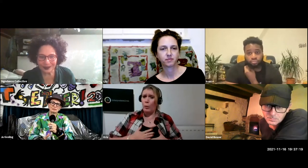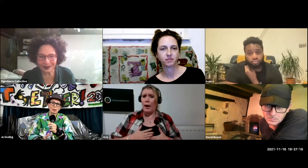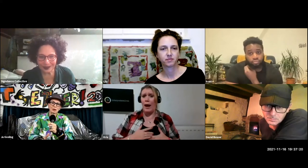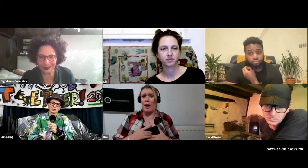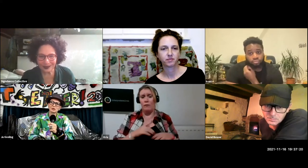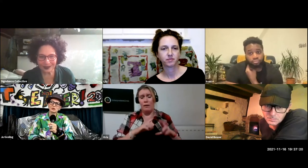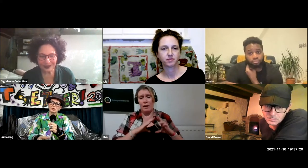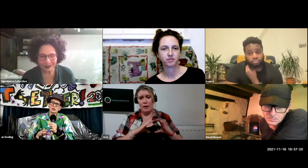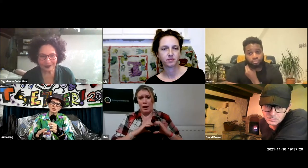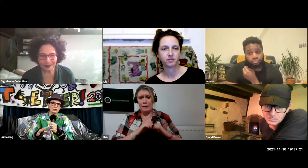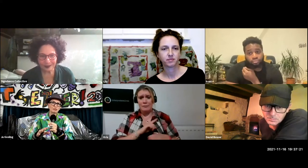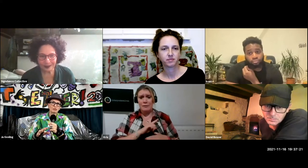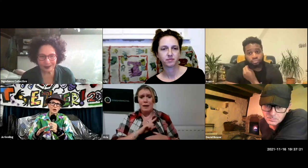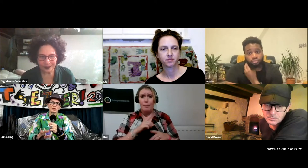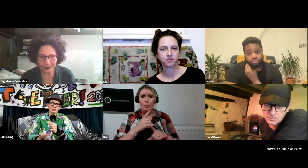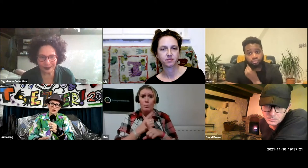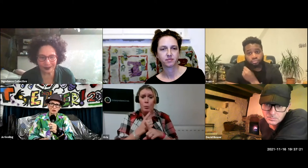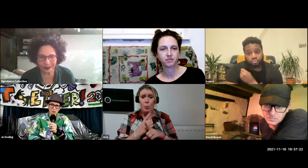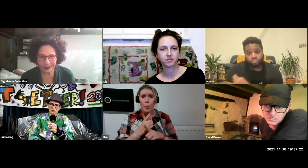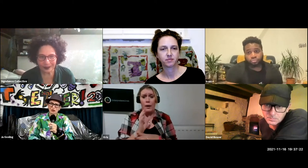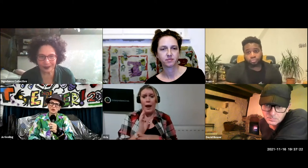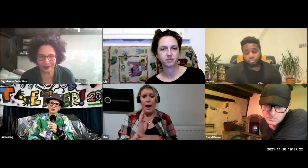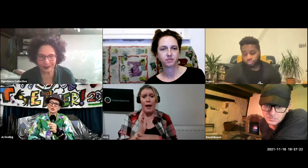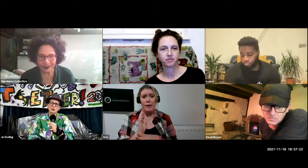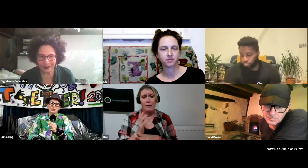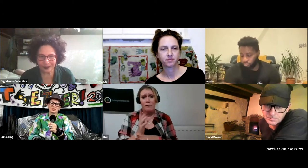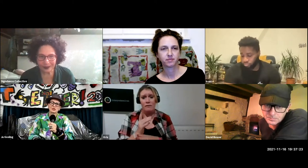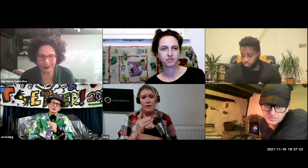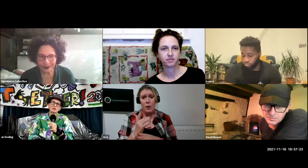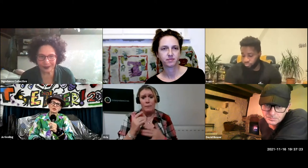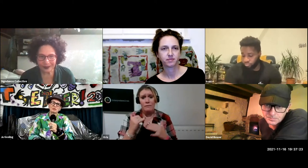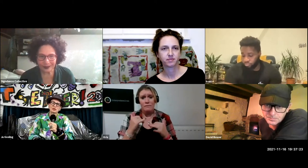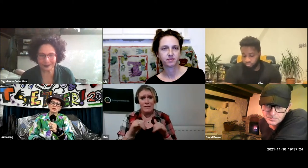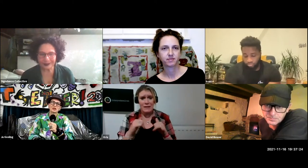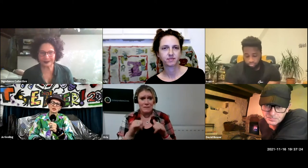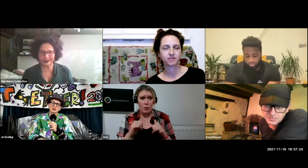Yes it has been a long time since I have been out. Unless you come and dance outside my front door, I think